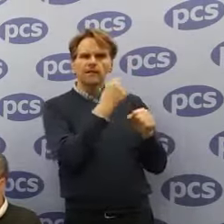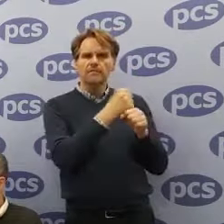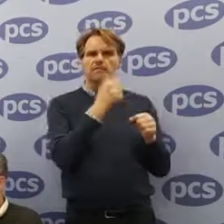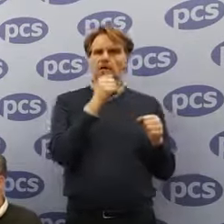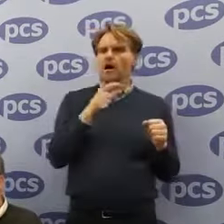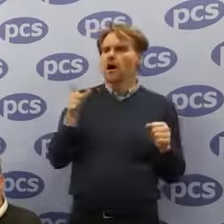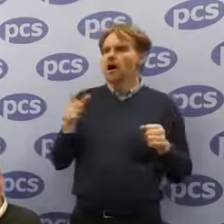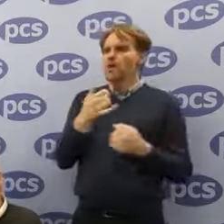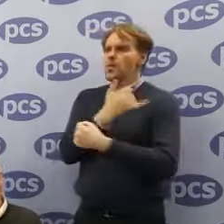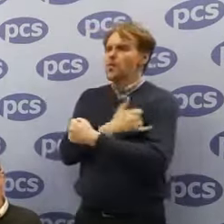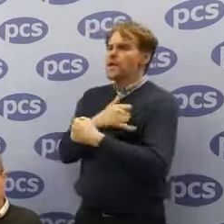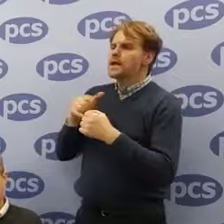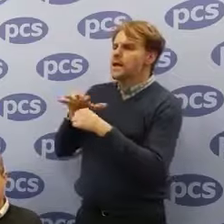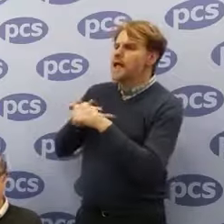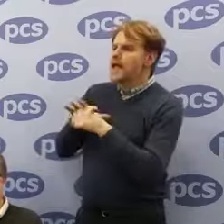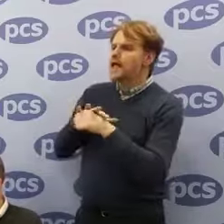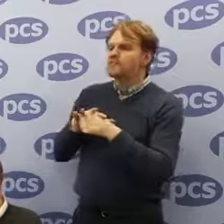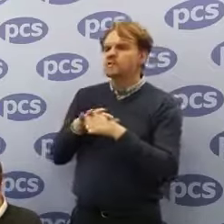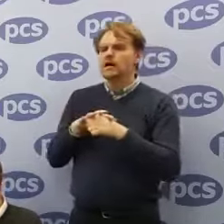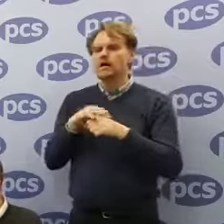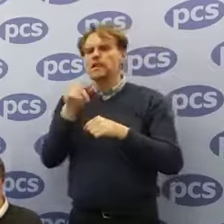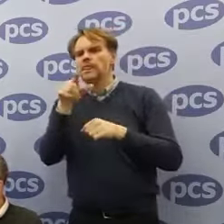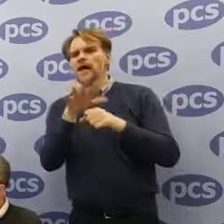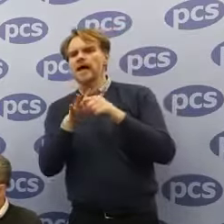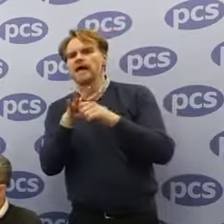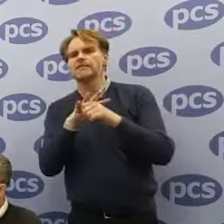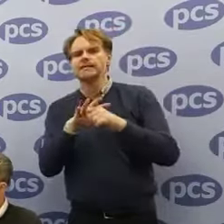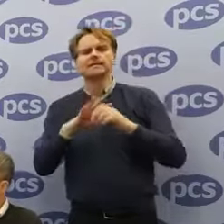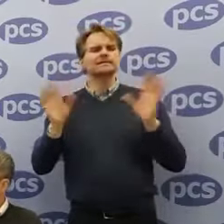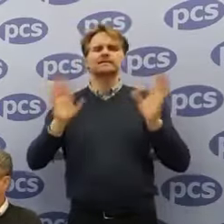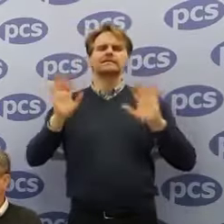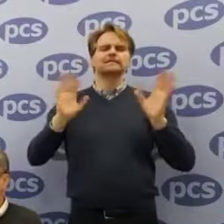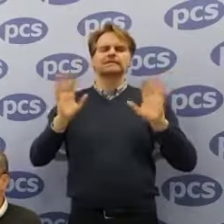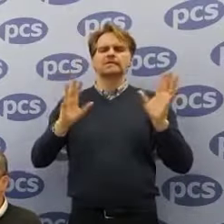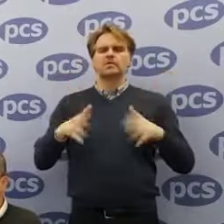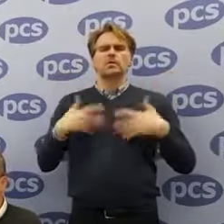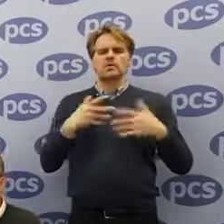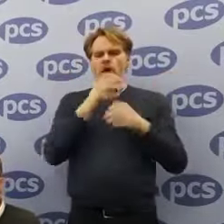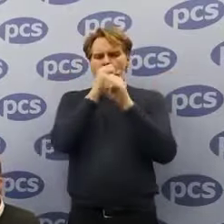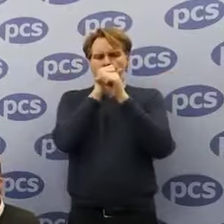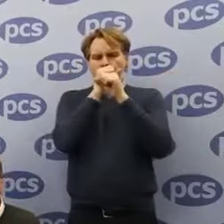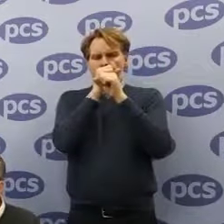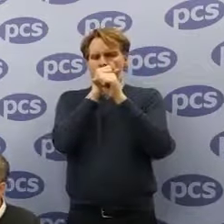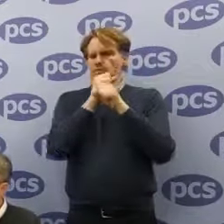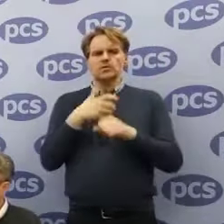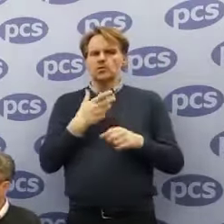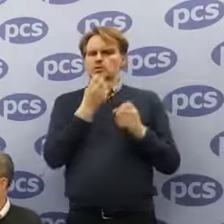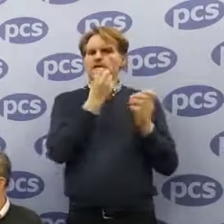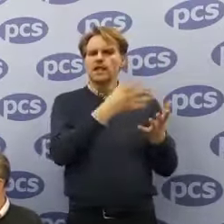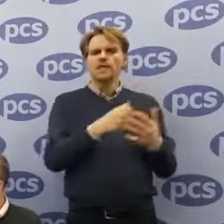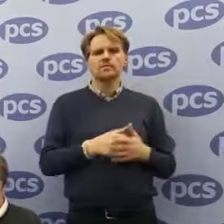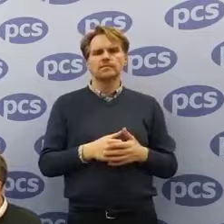because of course that would open us a. to potentially a legal challenge but more significantly it would tell the employer where we were strong and where